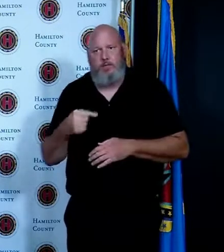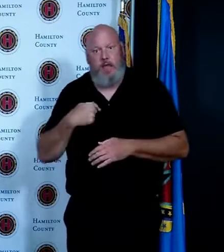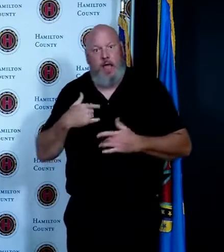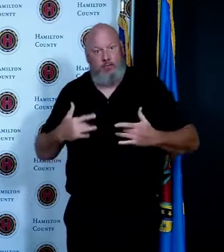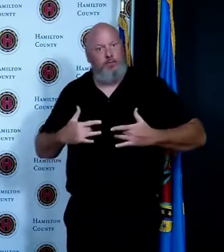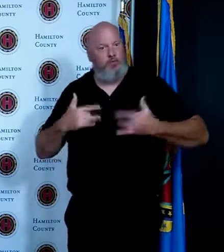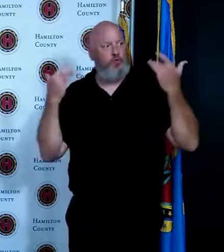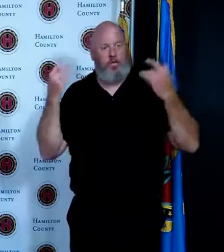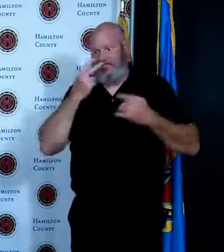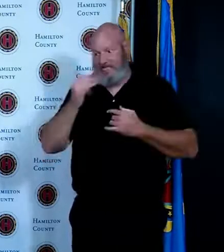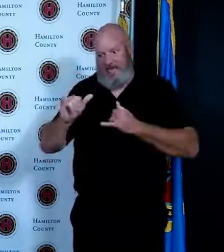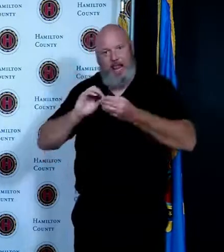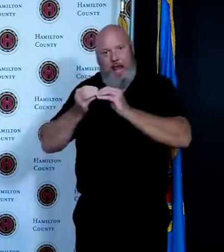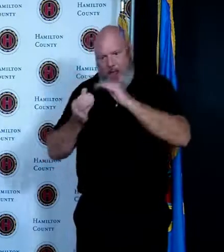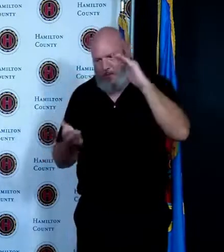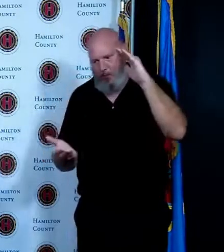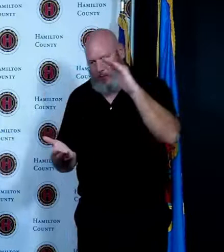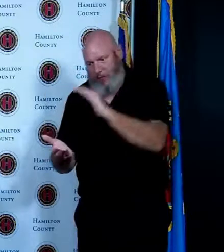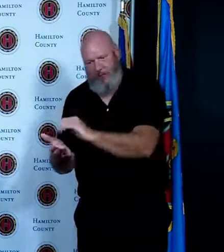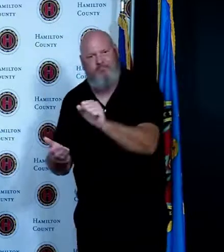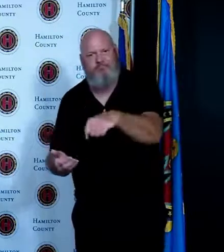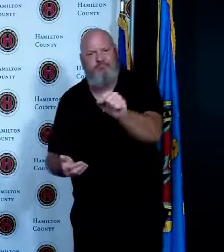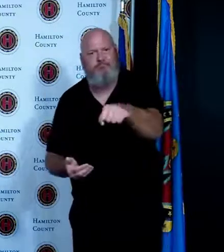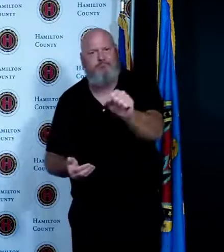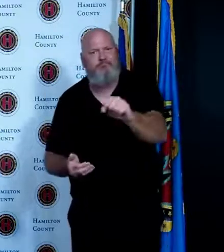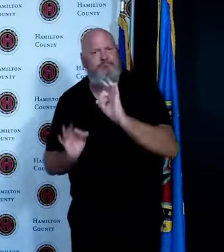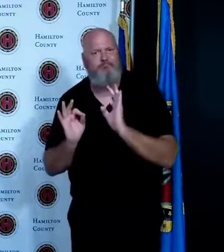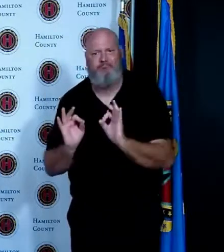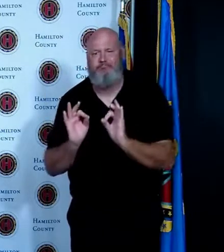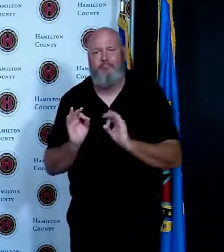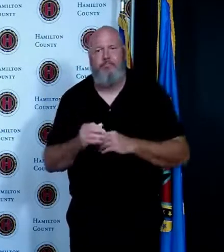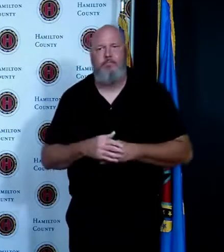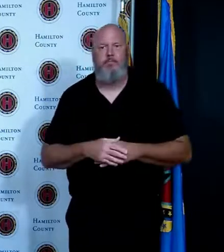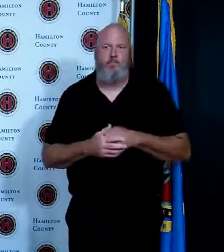though as Commissioner Driehaus shares routinely and I do as well that we're